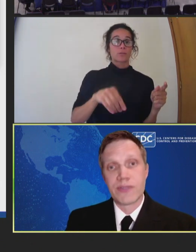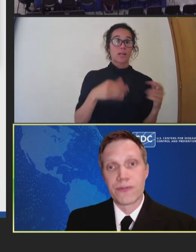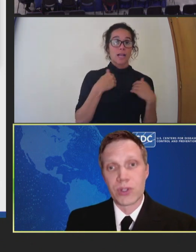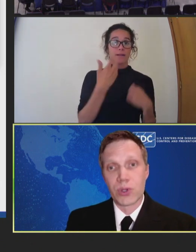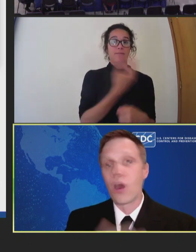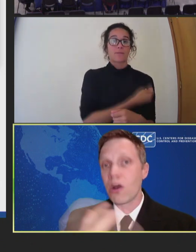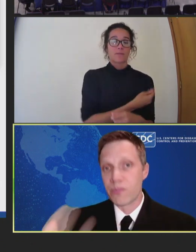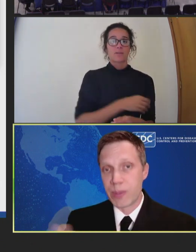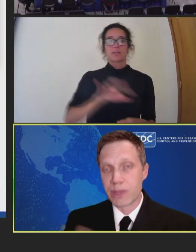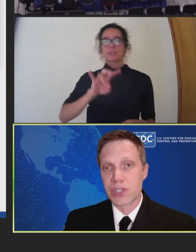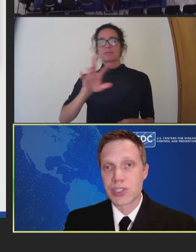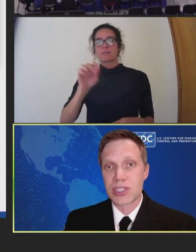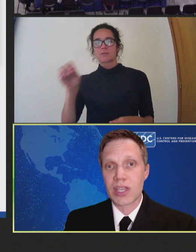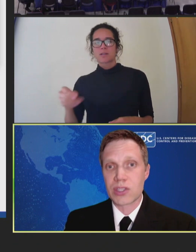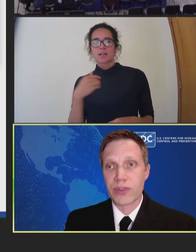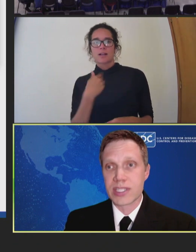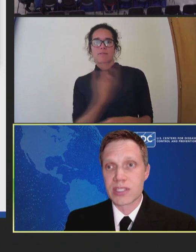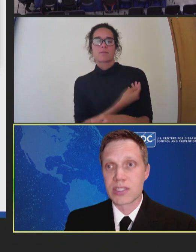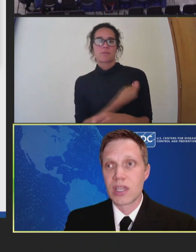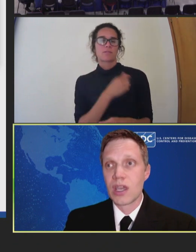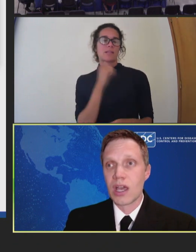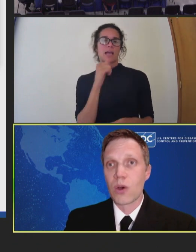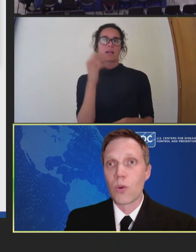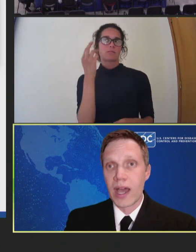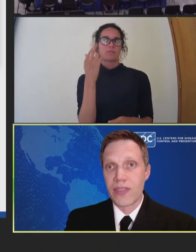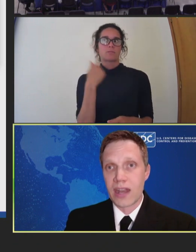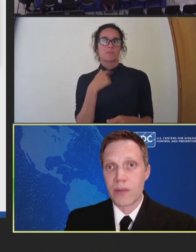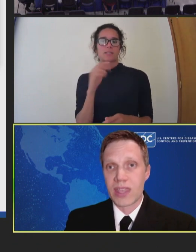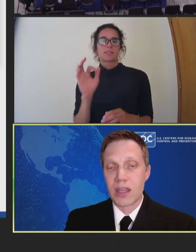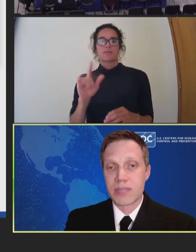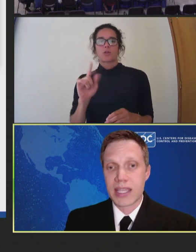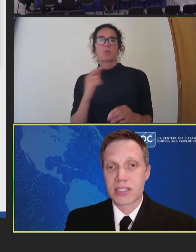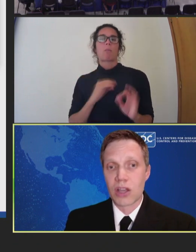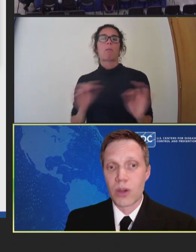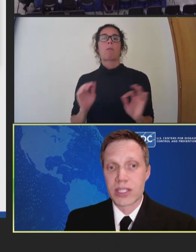than flu. People have just discussed the reasons why that uptake is low. And it's